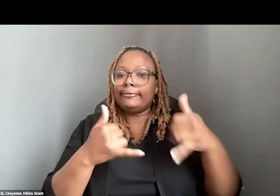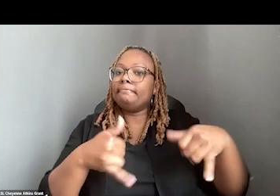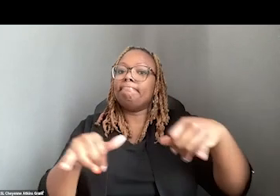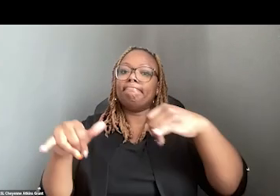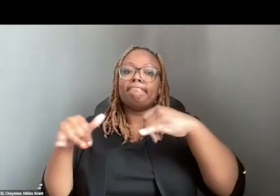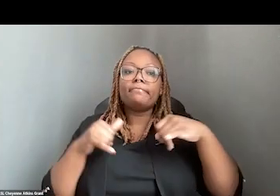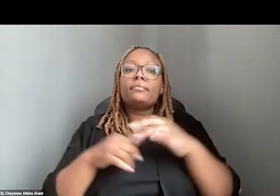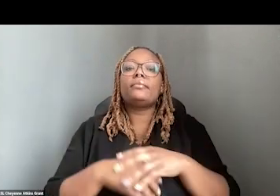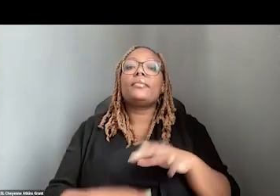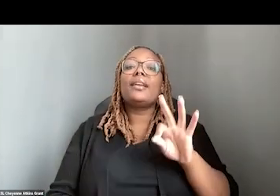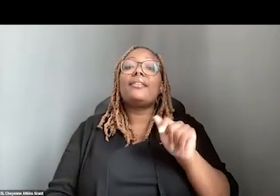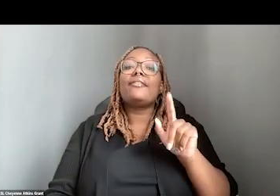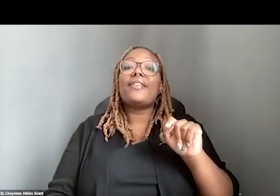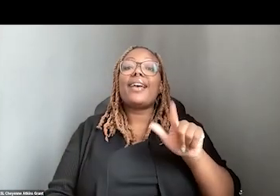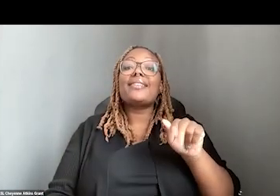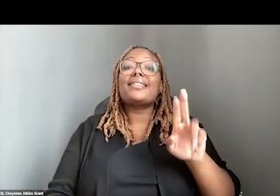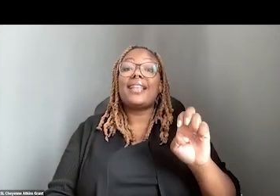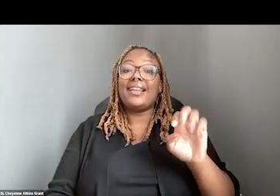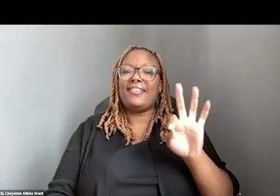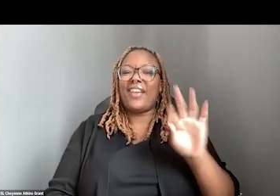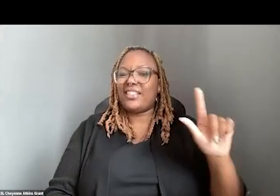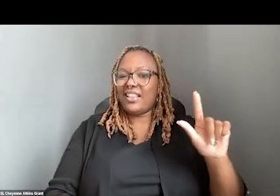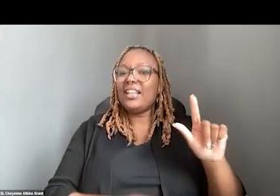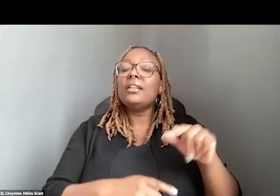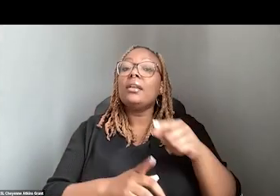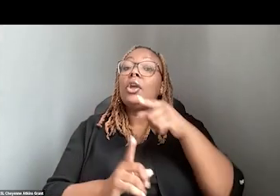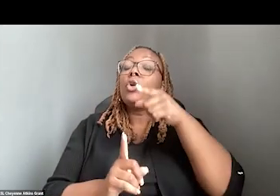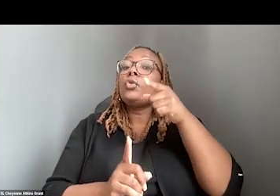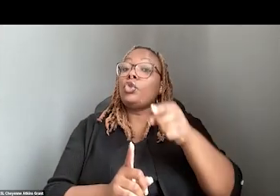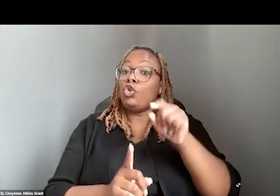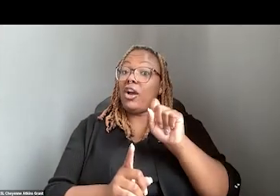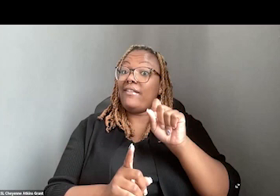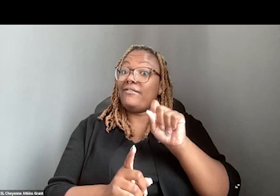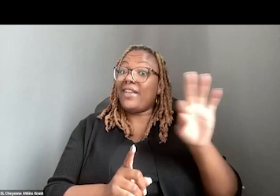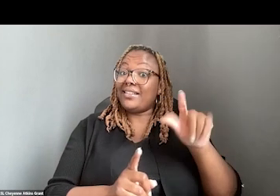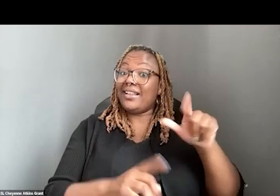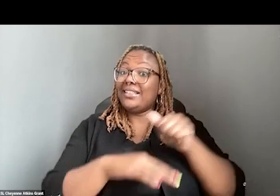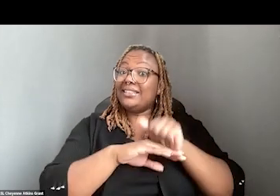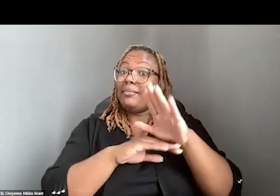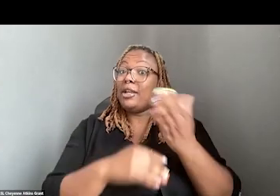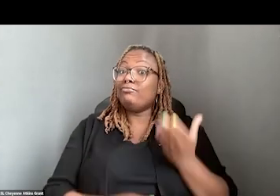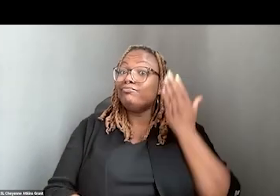For FastLane, if you are a FastLane submitter -- you submit your proposal through FastLane --